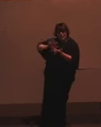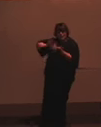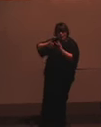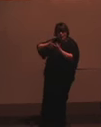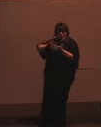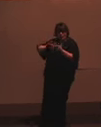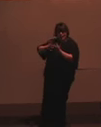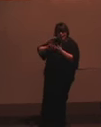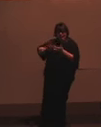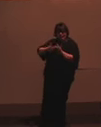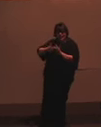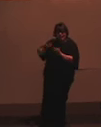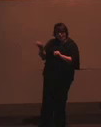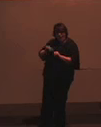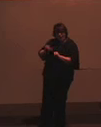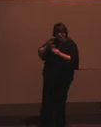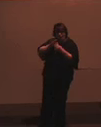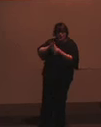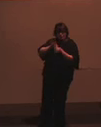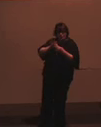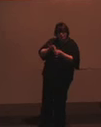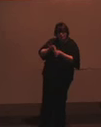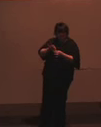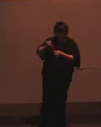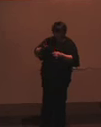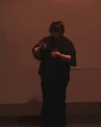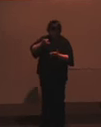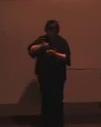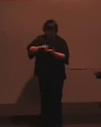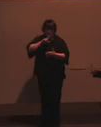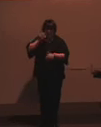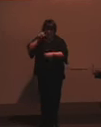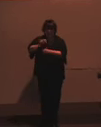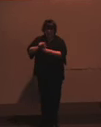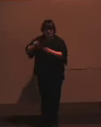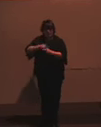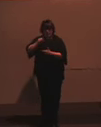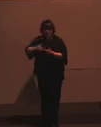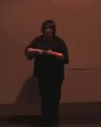Then it is not necessary to have a big, one spine or big, one,